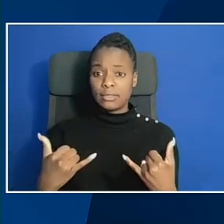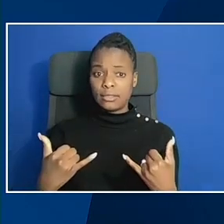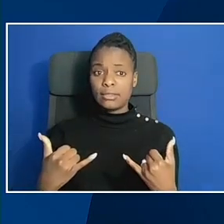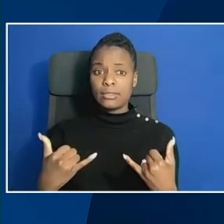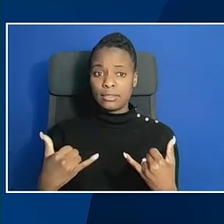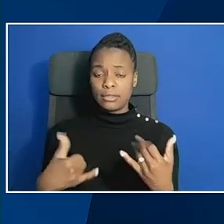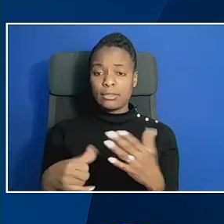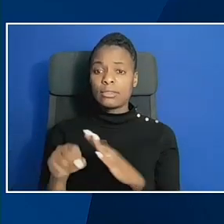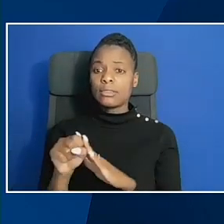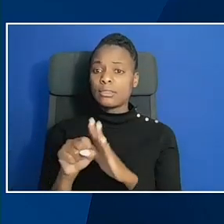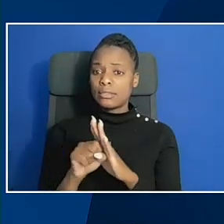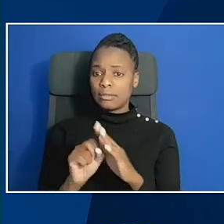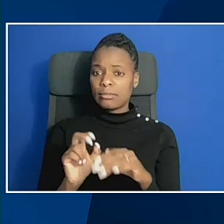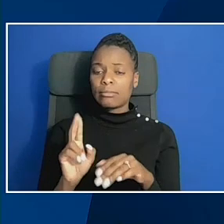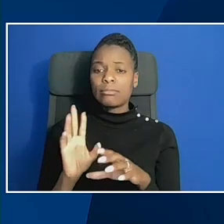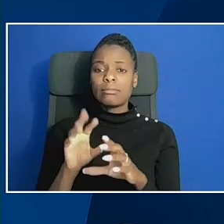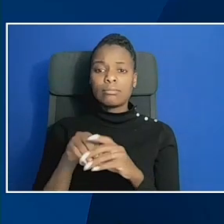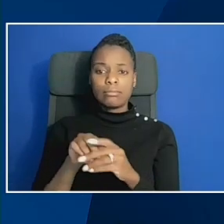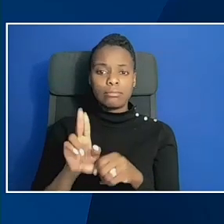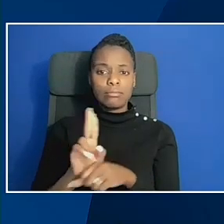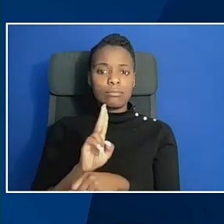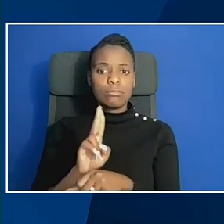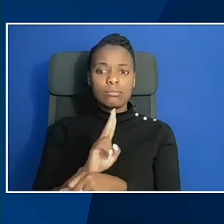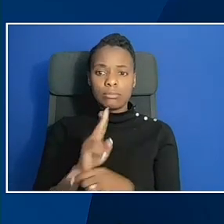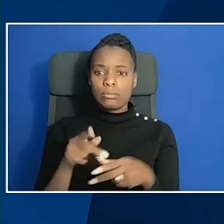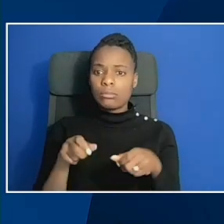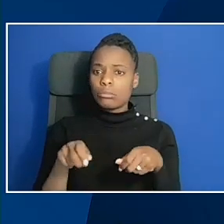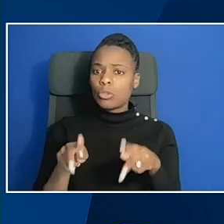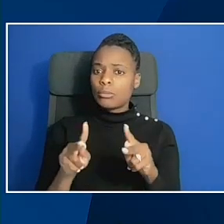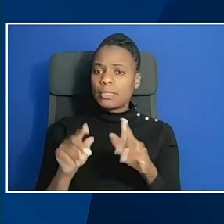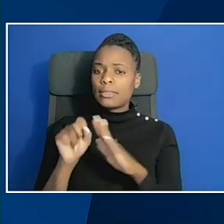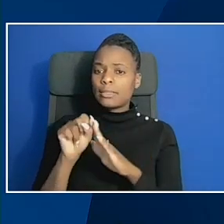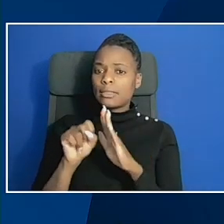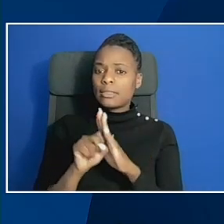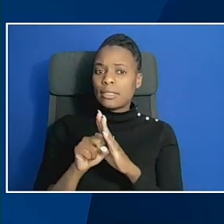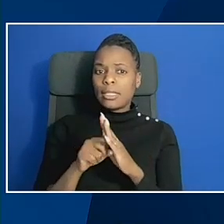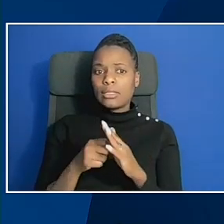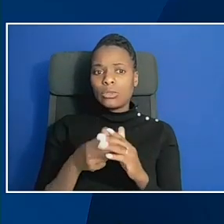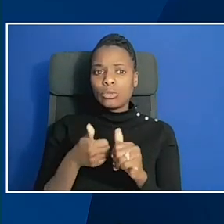involved in permits states to enforce their general purpose consumer protection